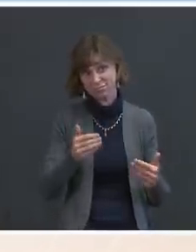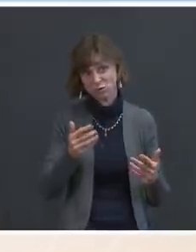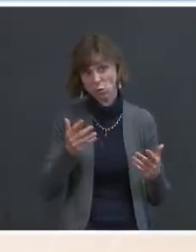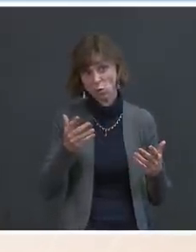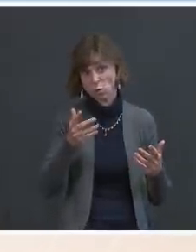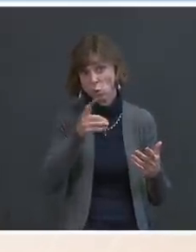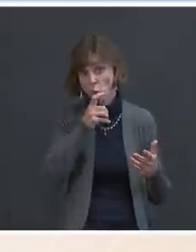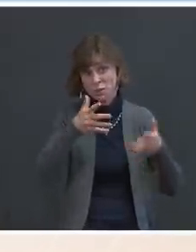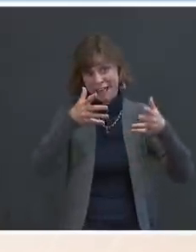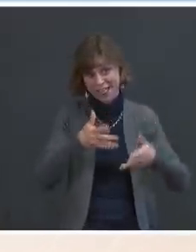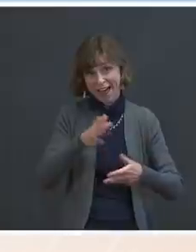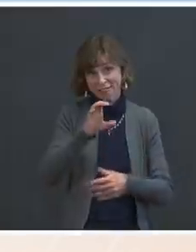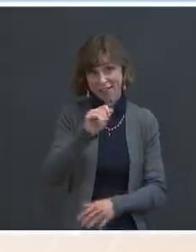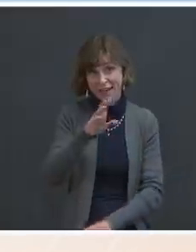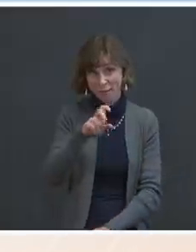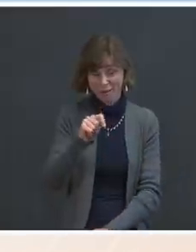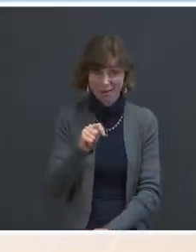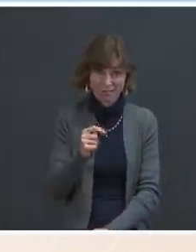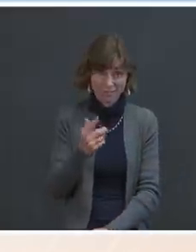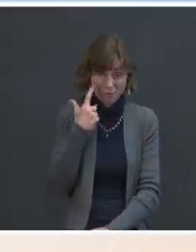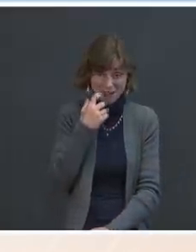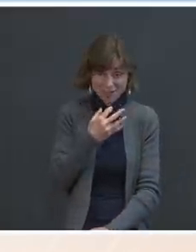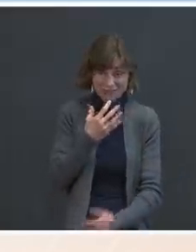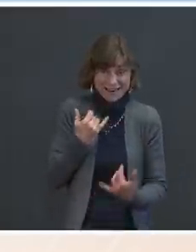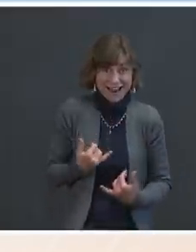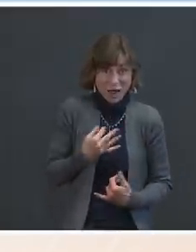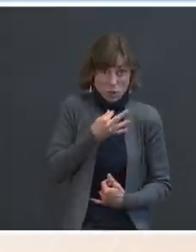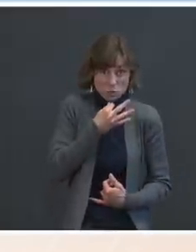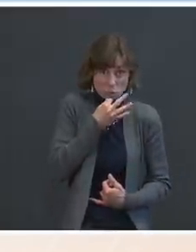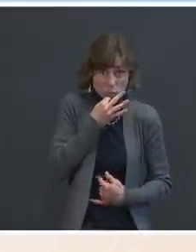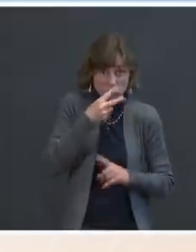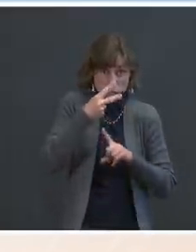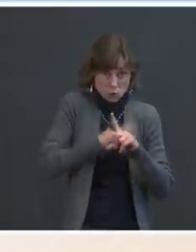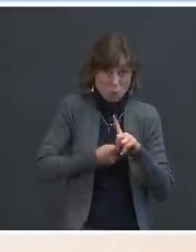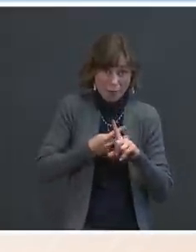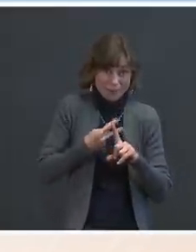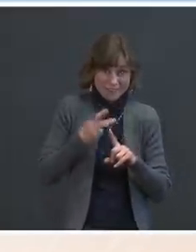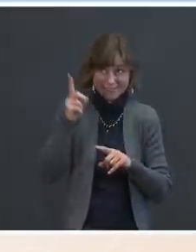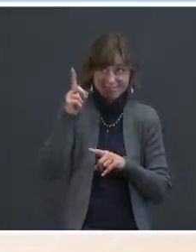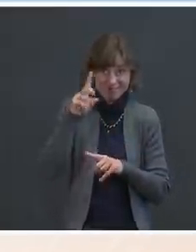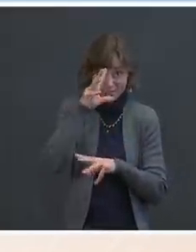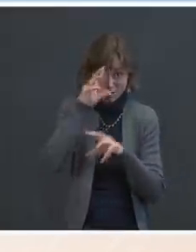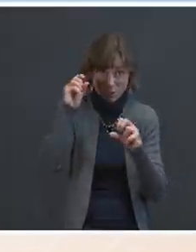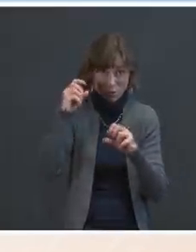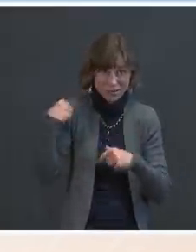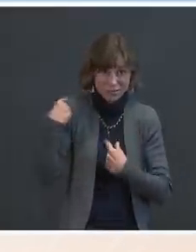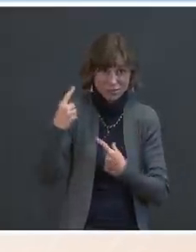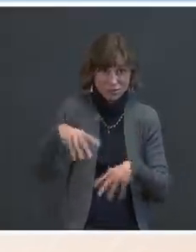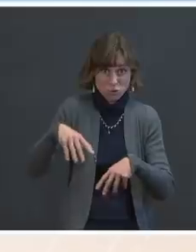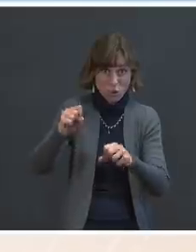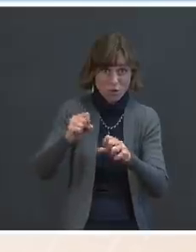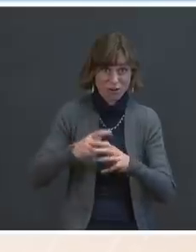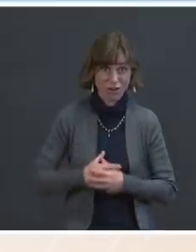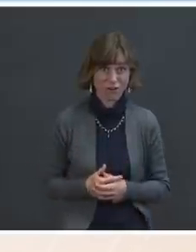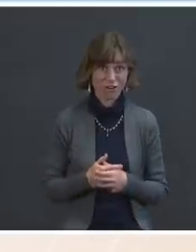given we are almost two months into an administration. The Press: Thank you, Jen. The Press: Um, just a follow-up -- Ms. Psaki: We have another -- last one. The Press: Just to follow -- just to follow up on something